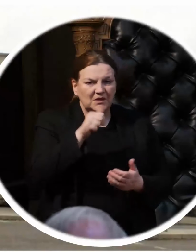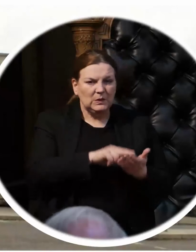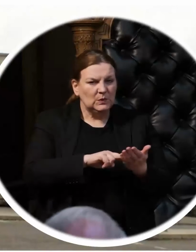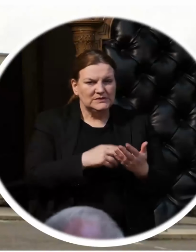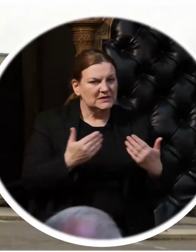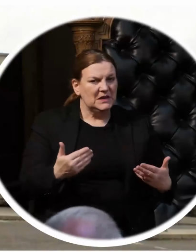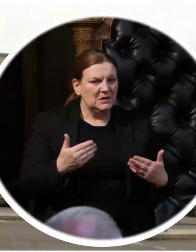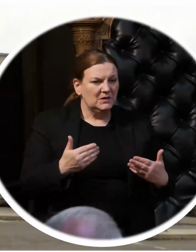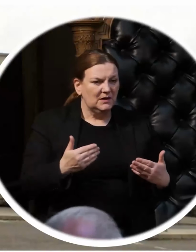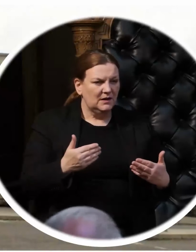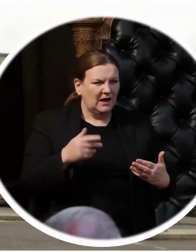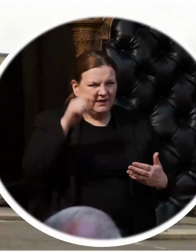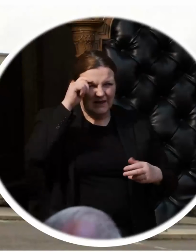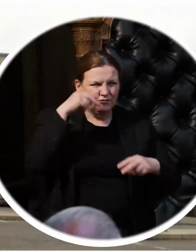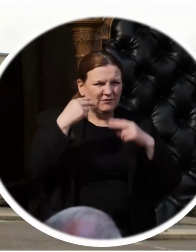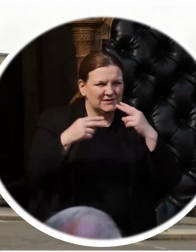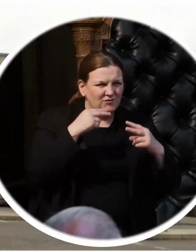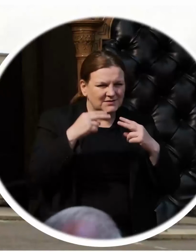I think it's a café. That's it. Yeah.